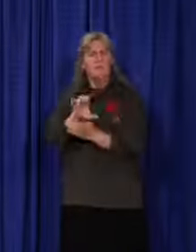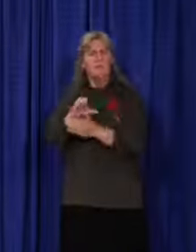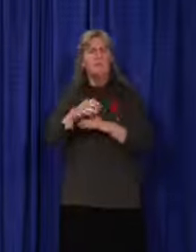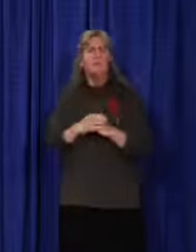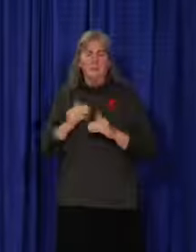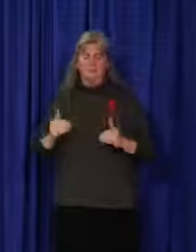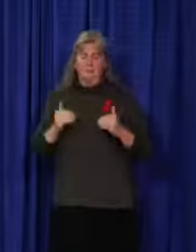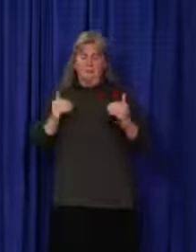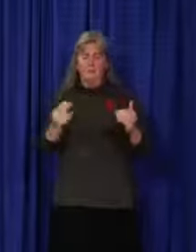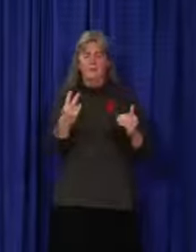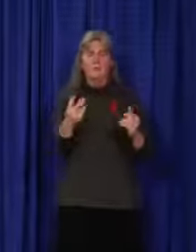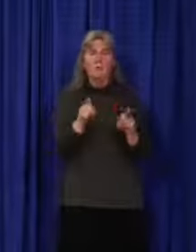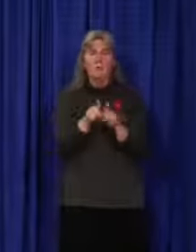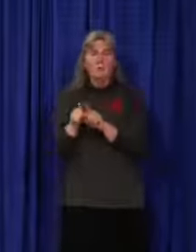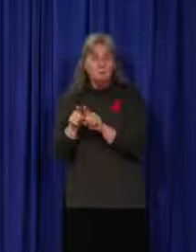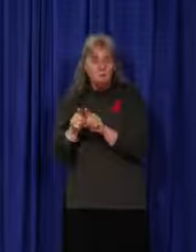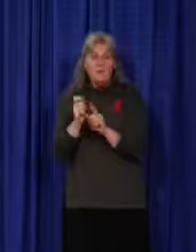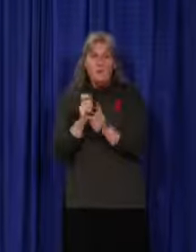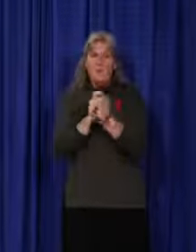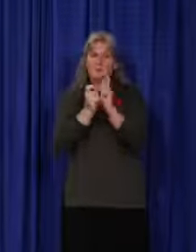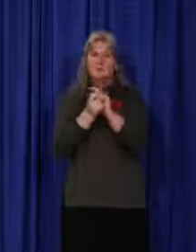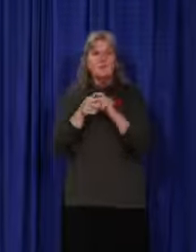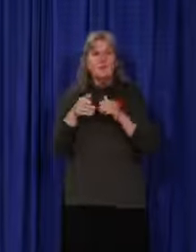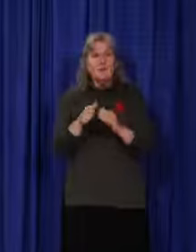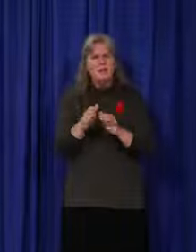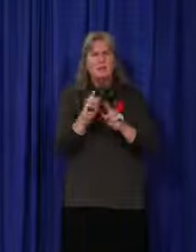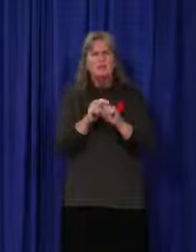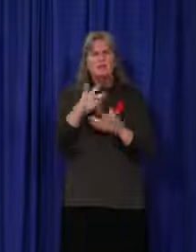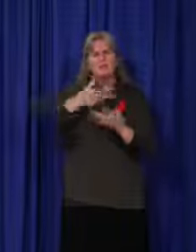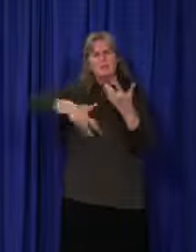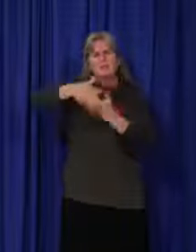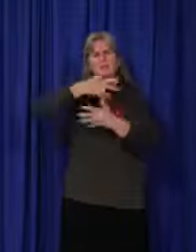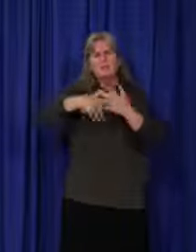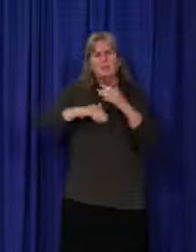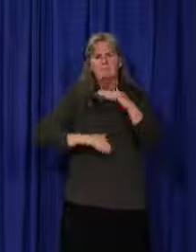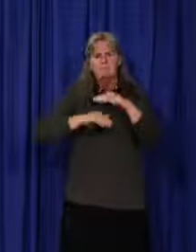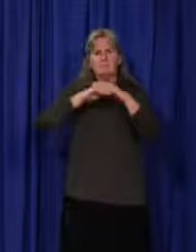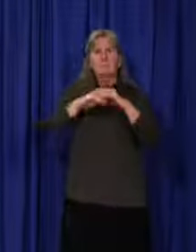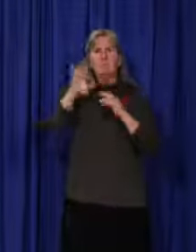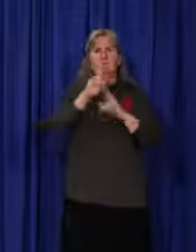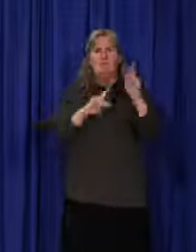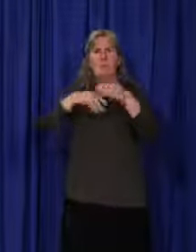And I hope that this will also be eased up -- ease some of the concerns.